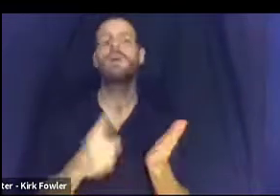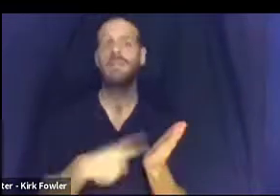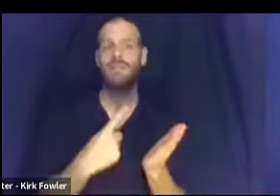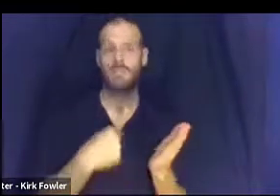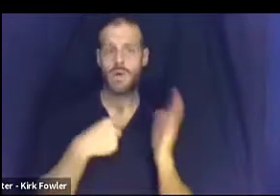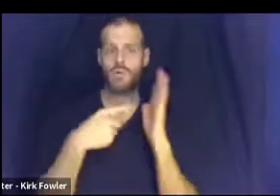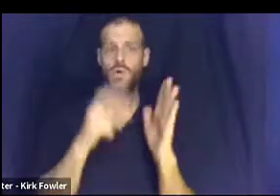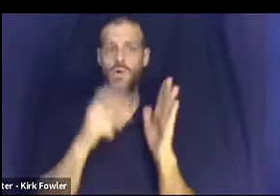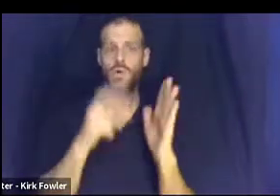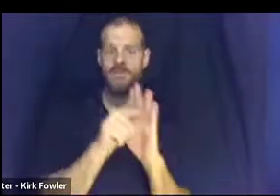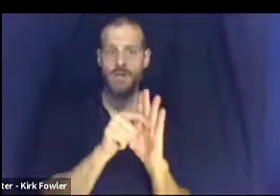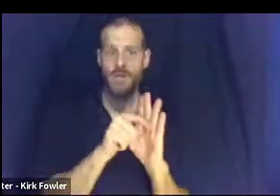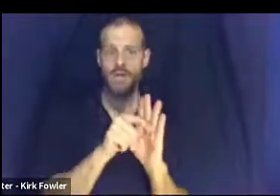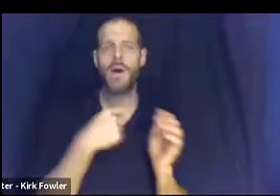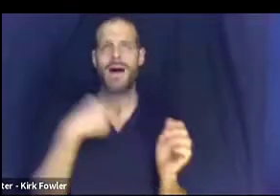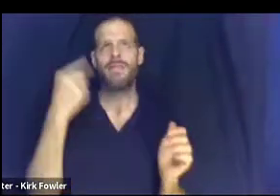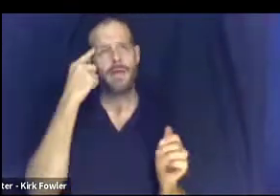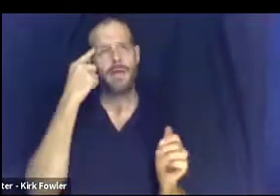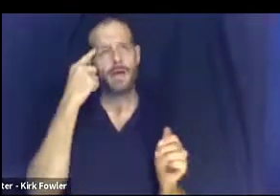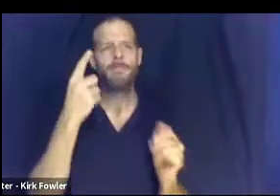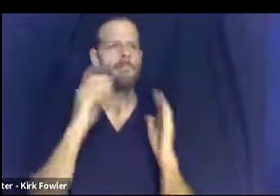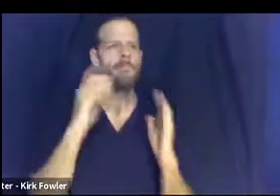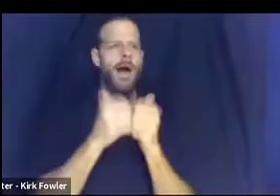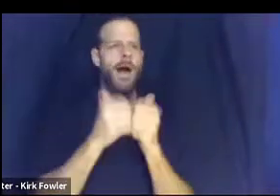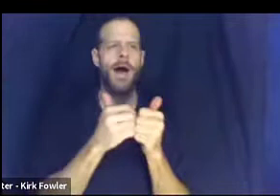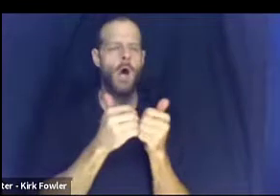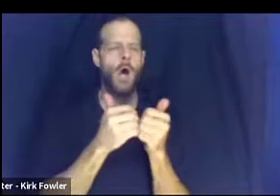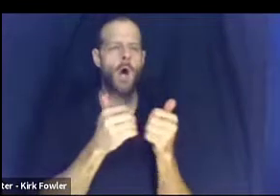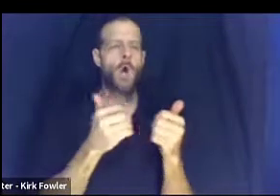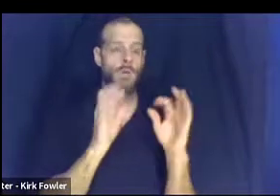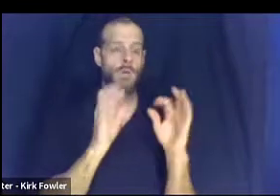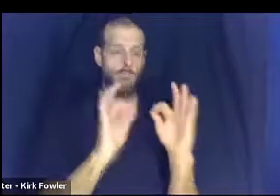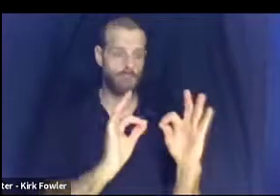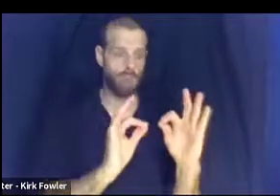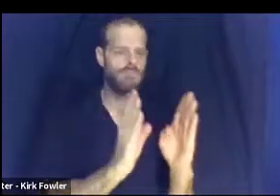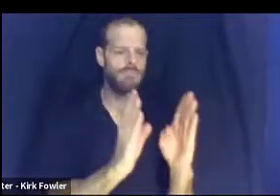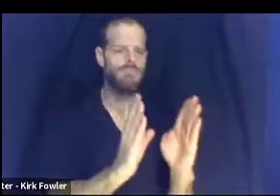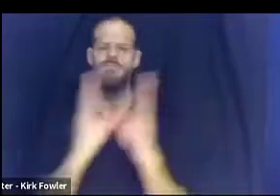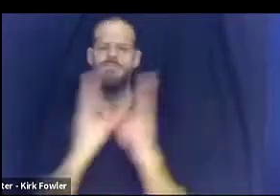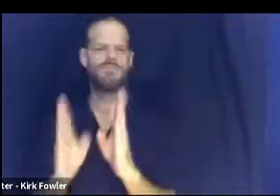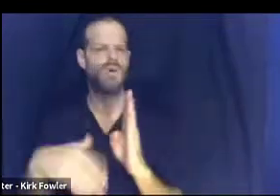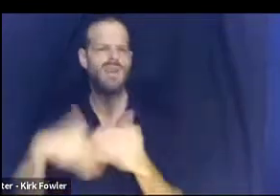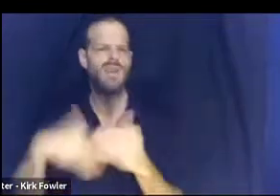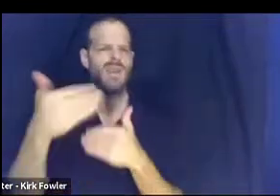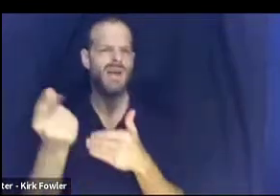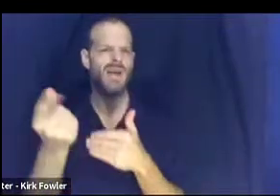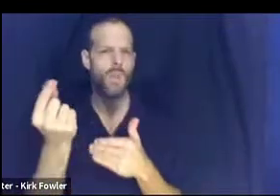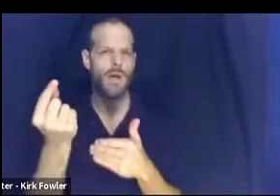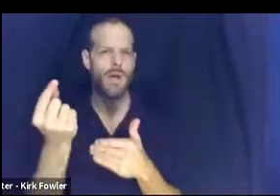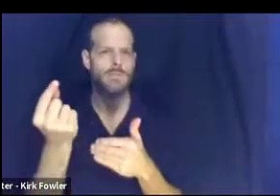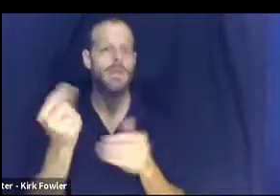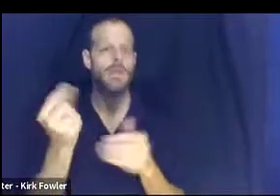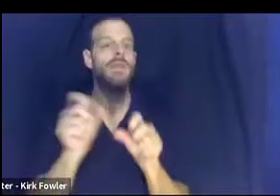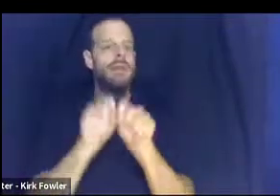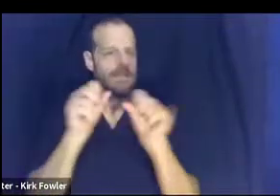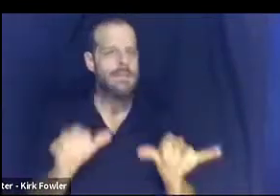okay, well, how do we go forward from there? That looks great. But what's next? We need systems that are able to grow with the child.